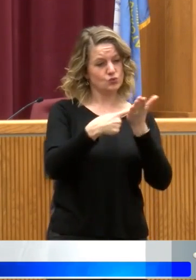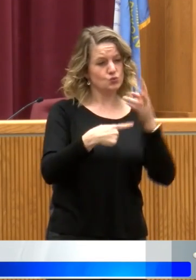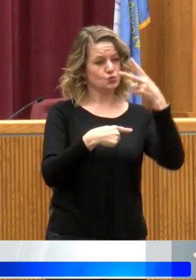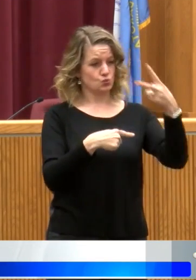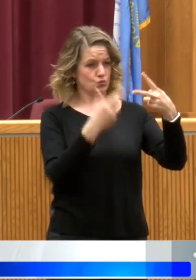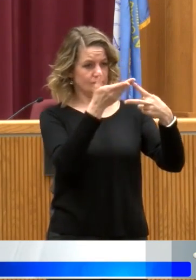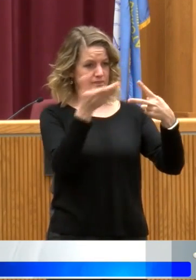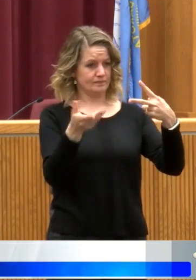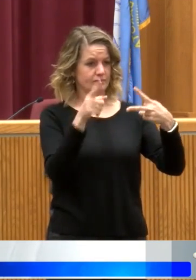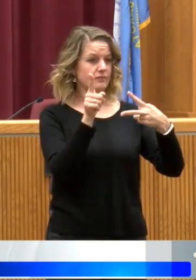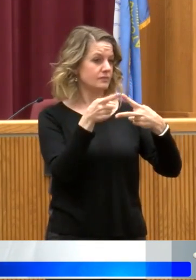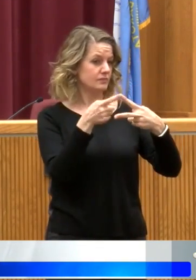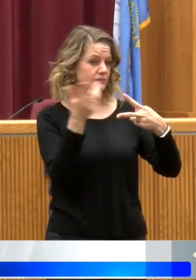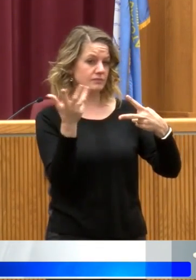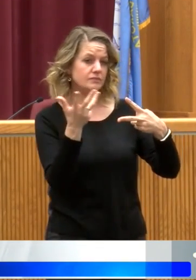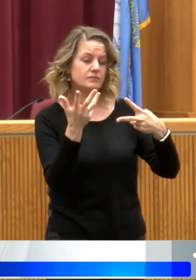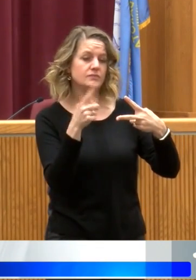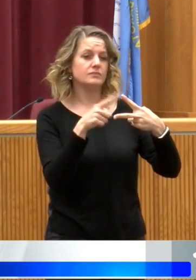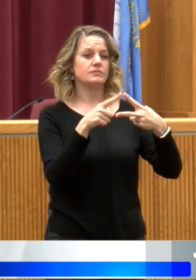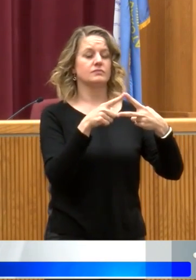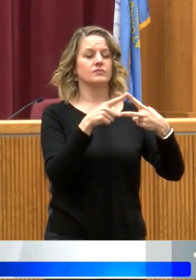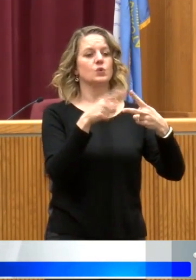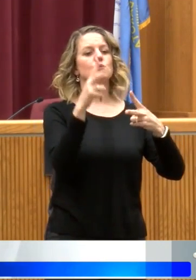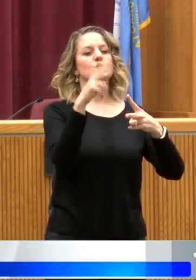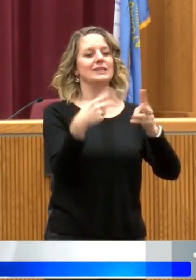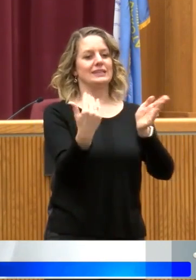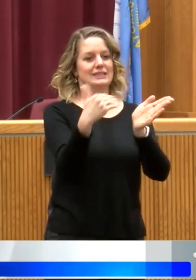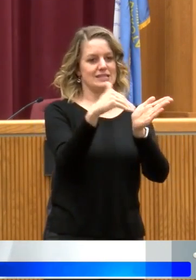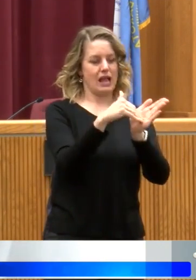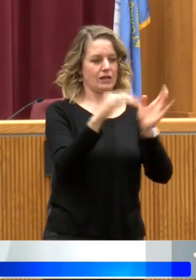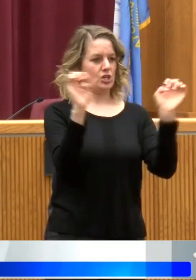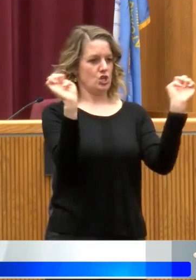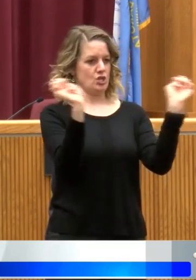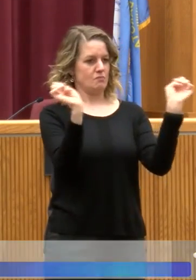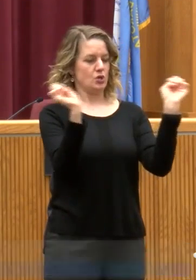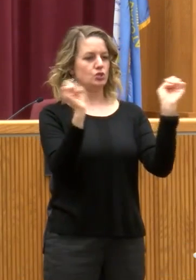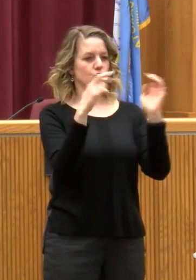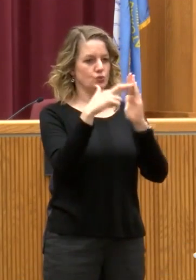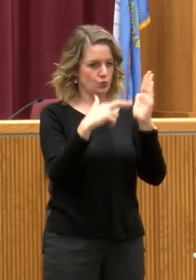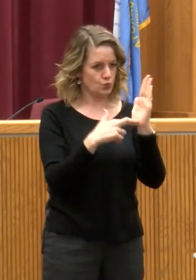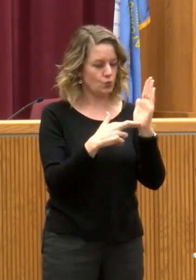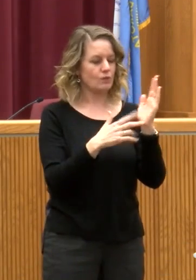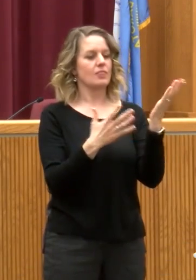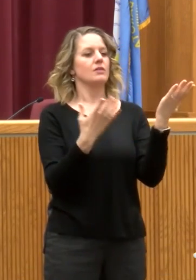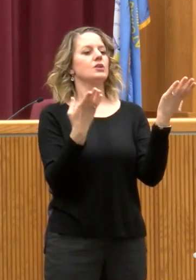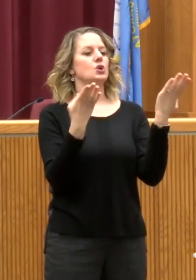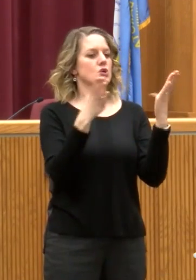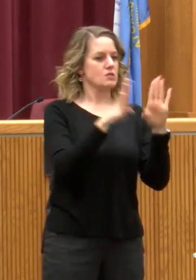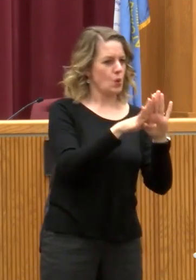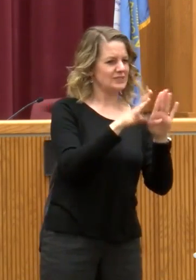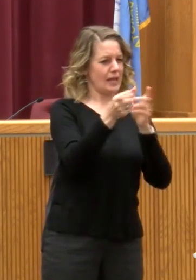THAT ORDINANCE. THE FIRST THING WILL BE THE SECOND READING OF THE EMERGENCY ORDINANCE CLOSING